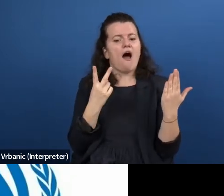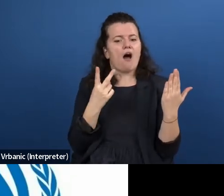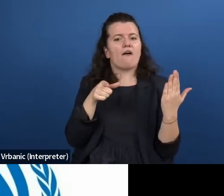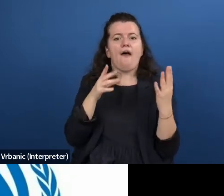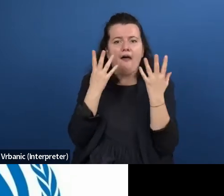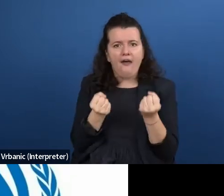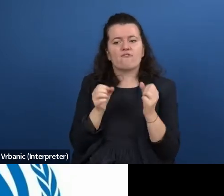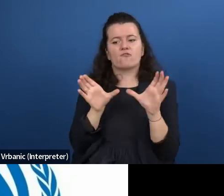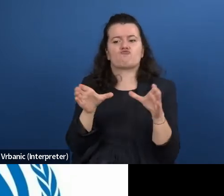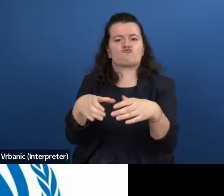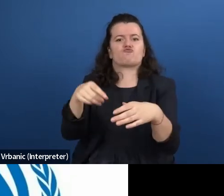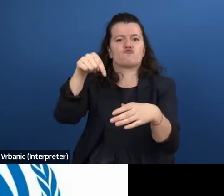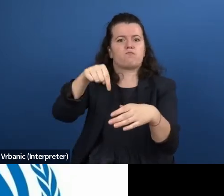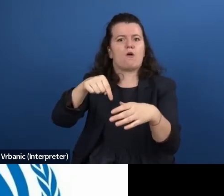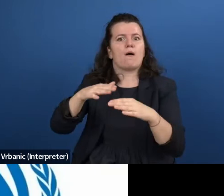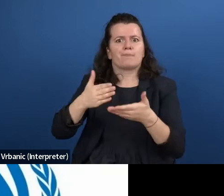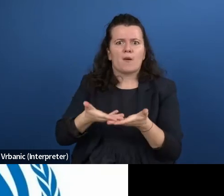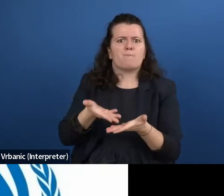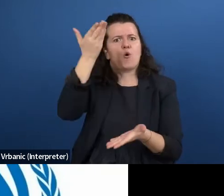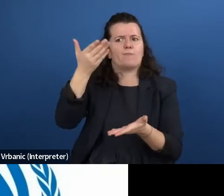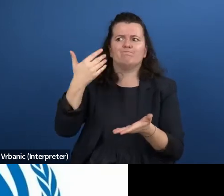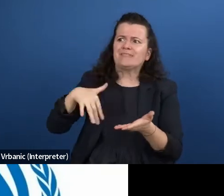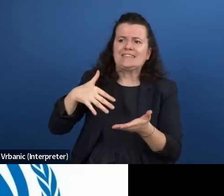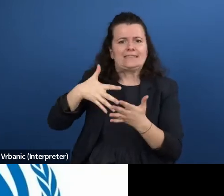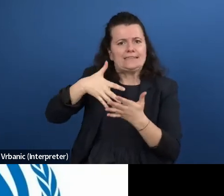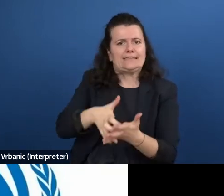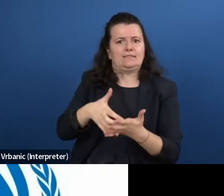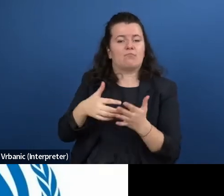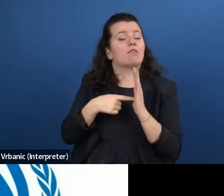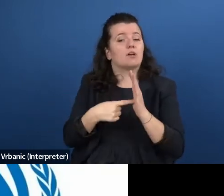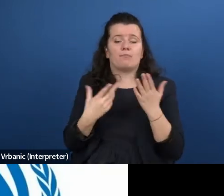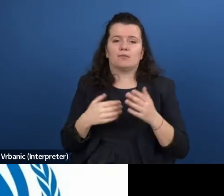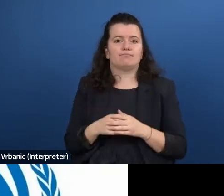which relates to accommodation and assistance for asylum seekers,